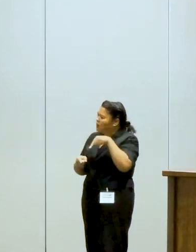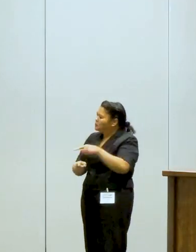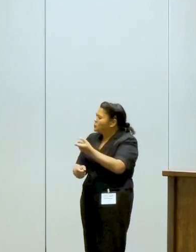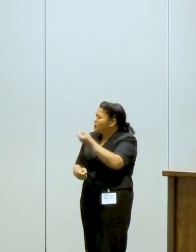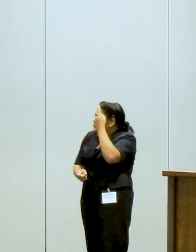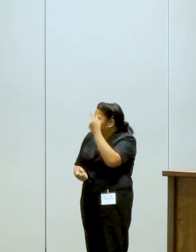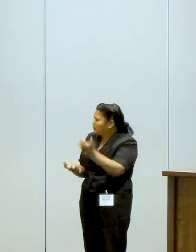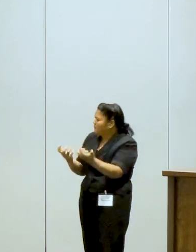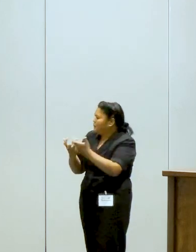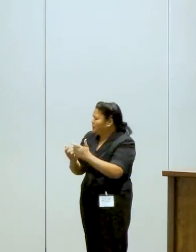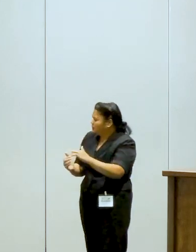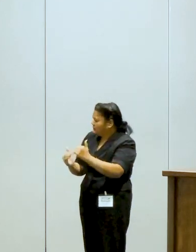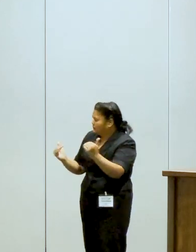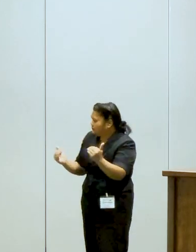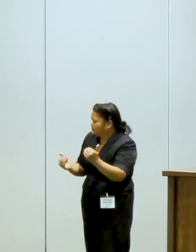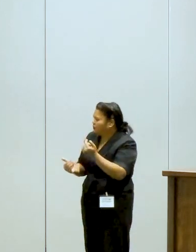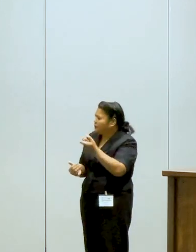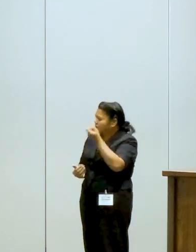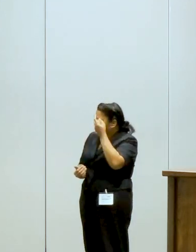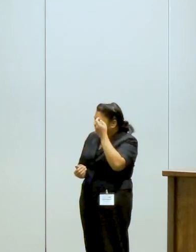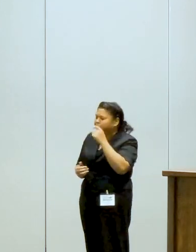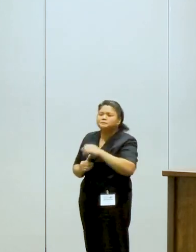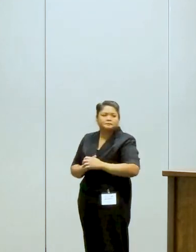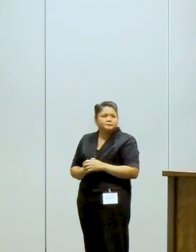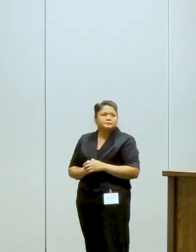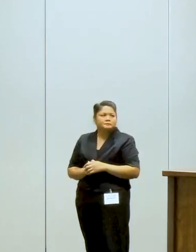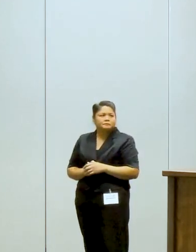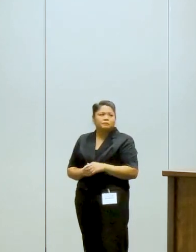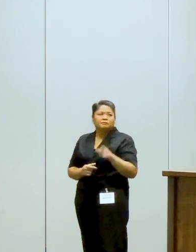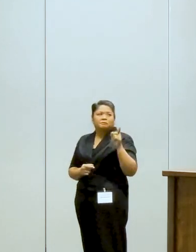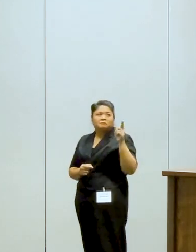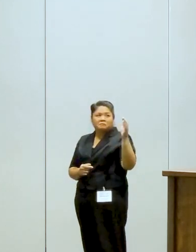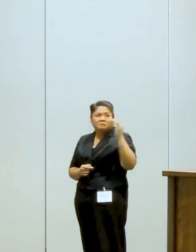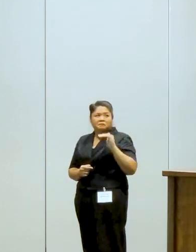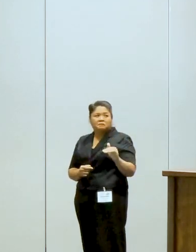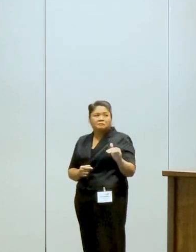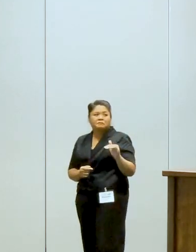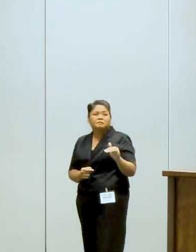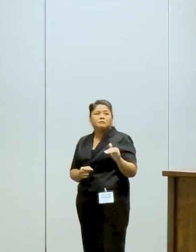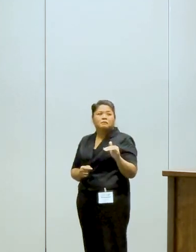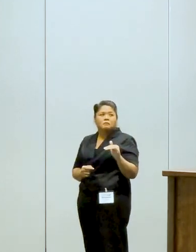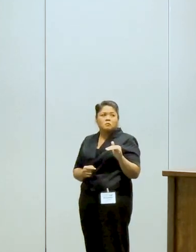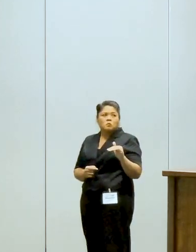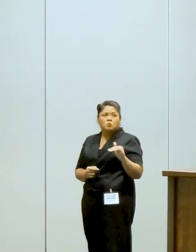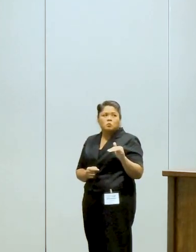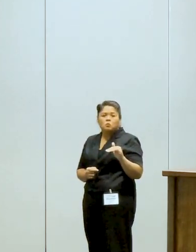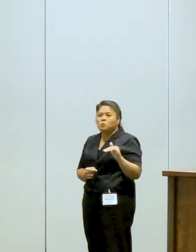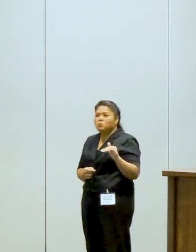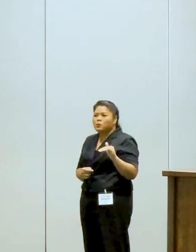study guide, creation. This is something that we talk to our students a lot. So rather than just saying, hey, write a five